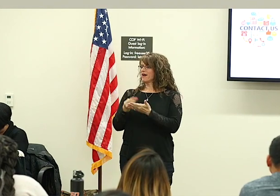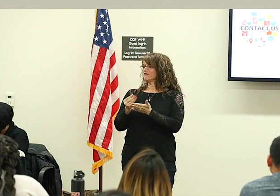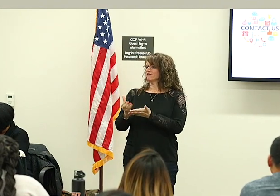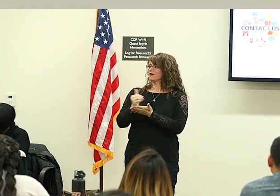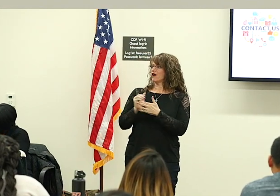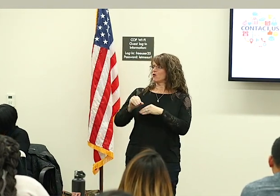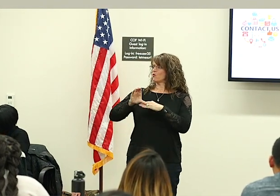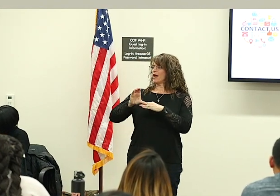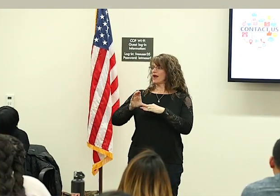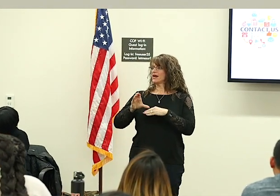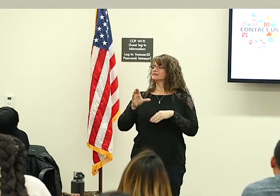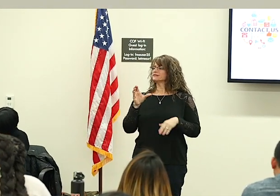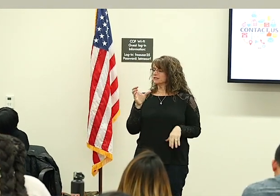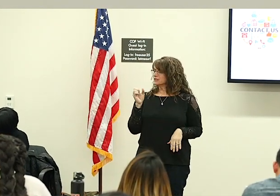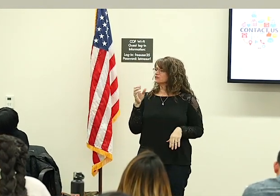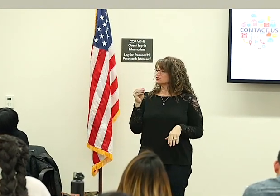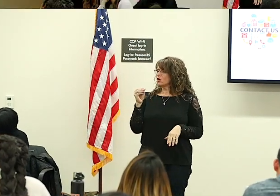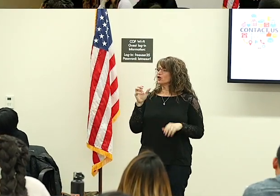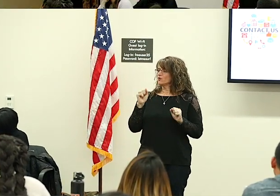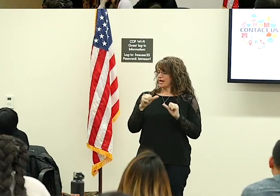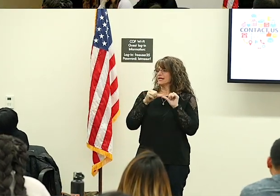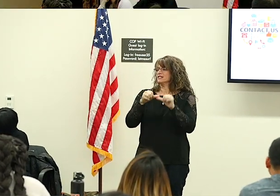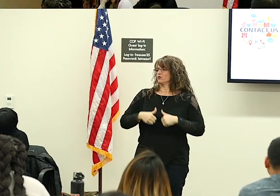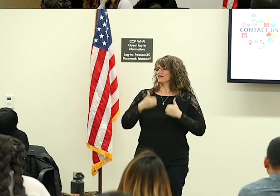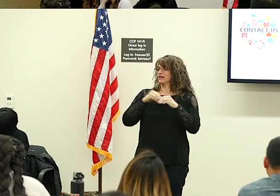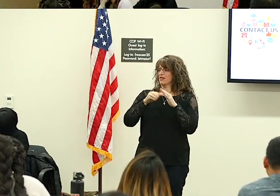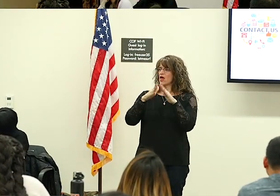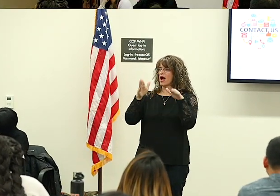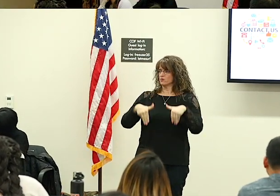and you get to keep living in the home. Thank you. - Yeah.